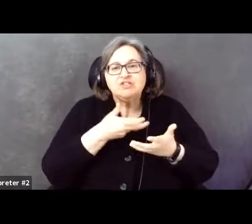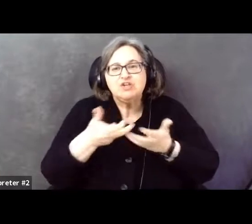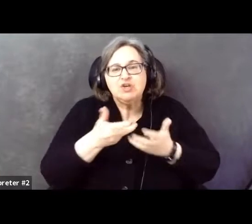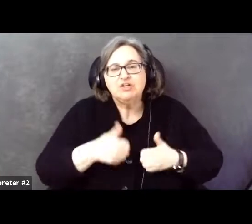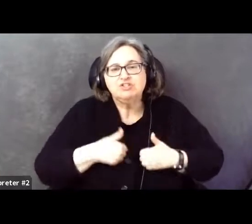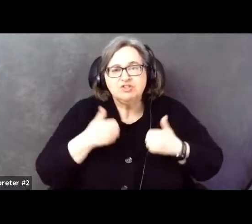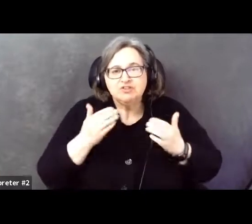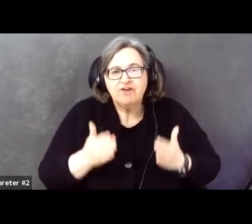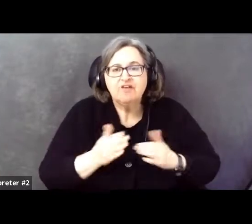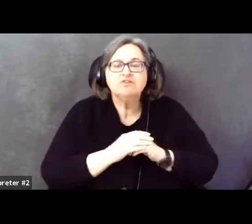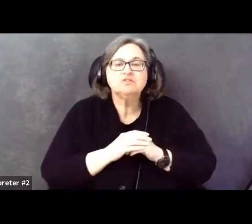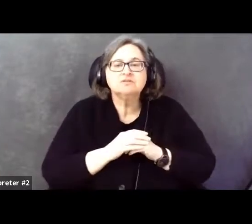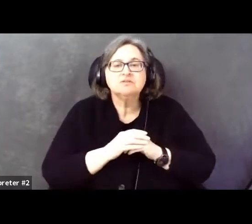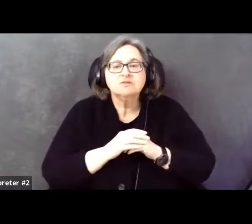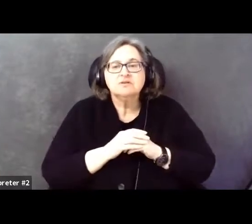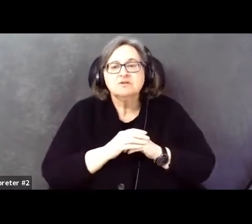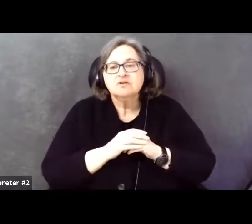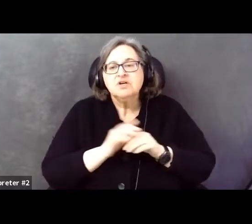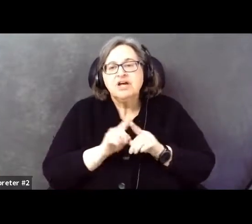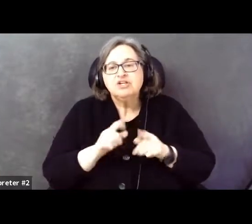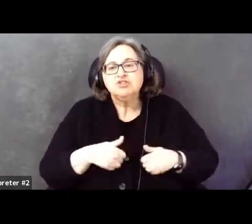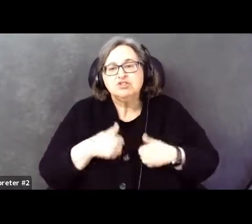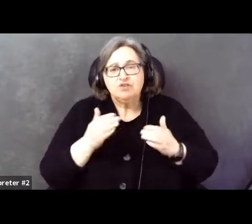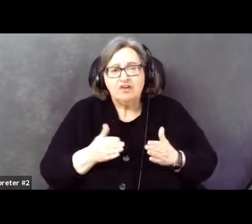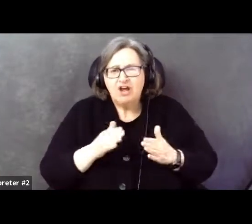do you -- as survivors how do you prepare